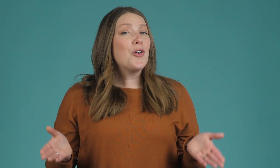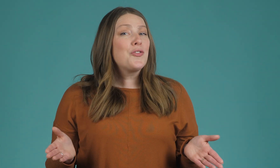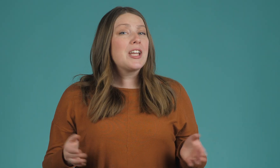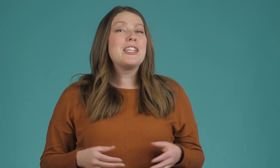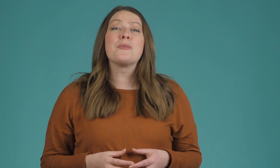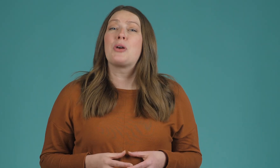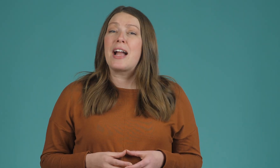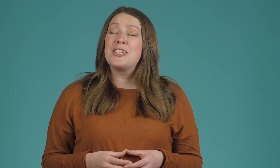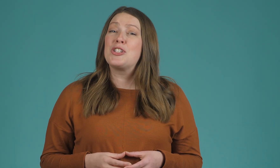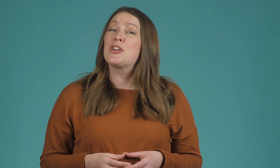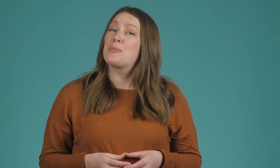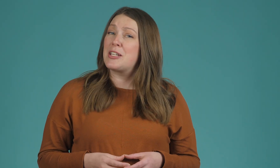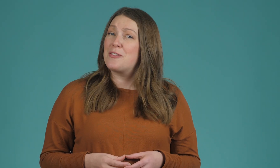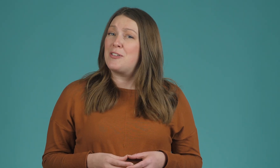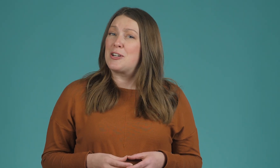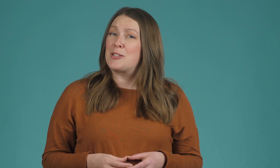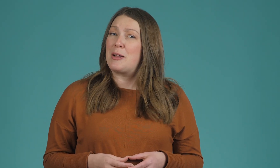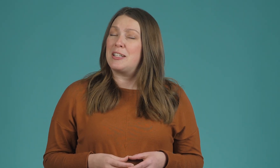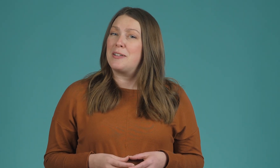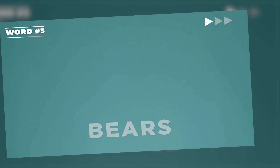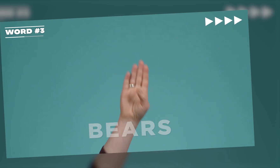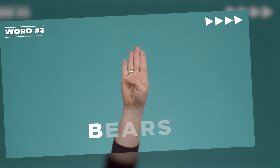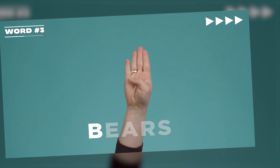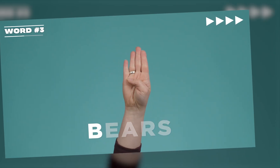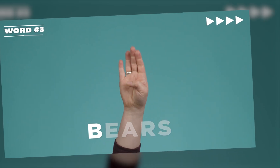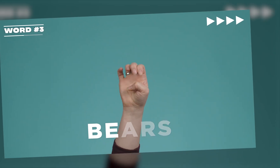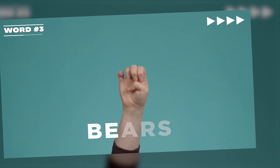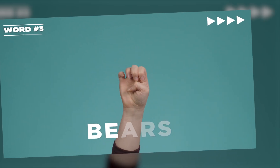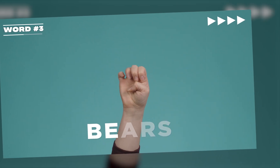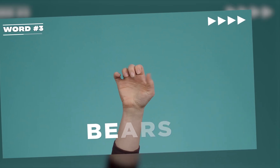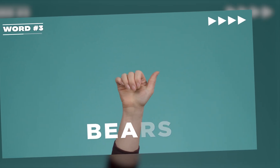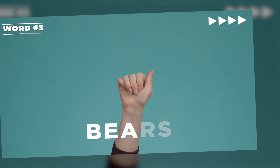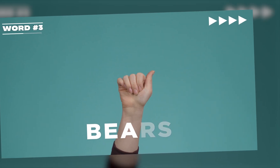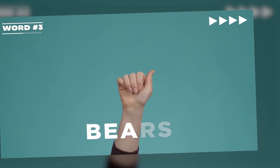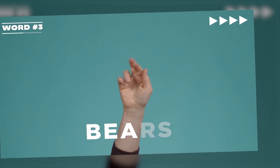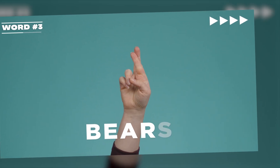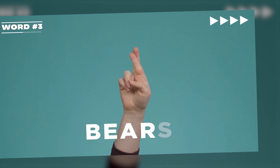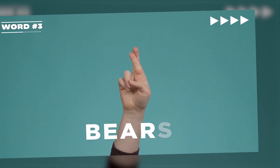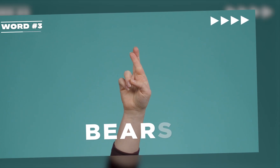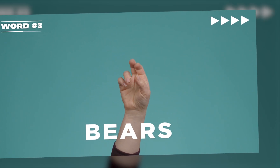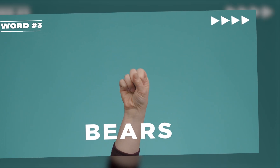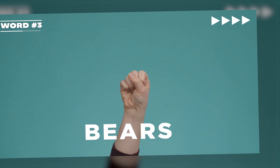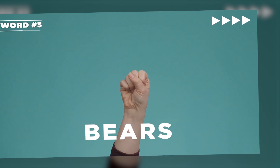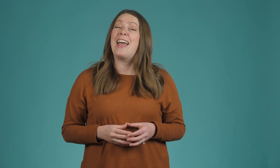Don't forget to practice your expressive fingerspelling. We have tons of videos on this, so go and check them out.